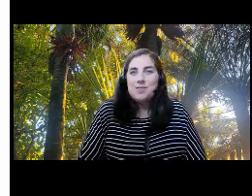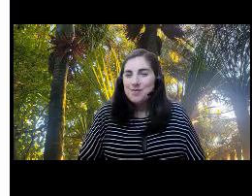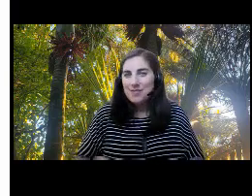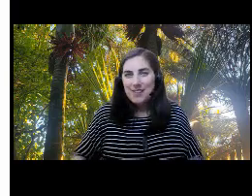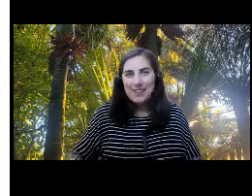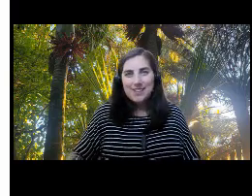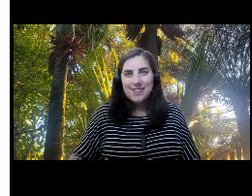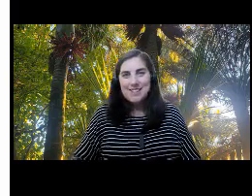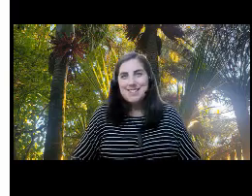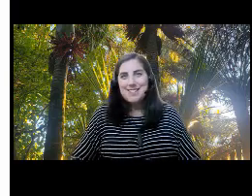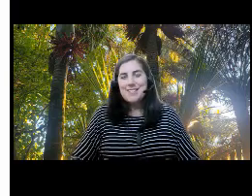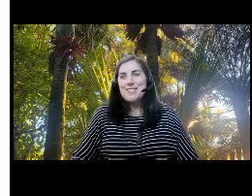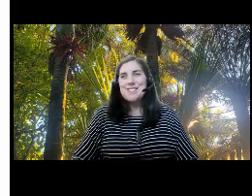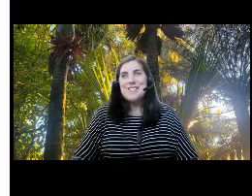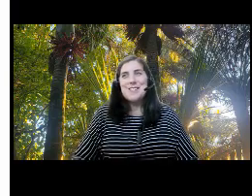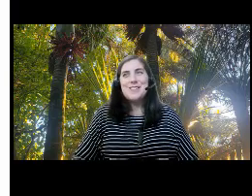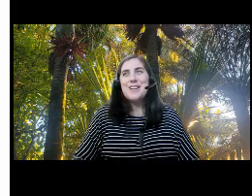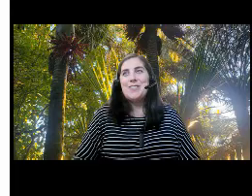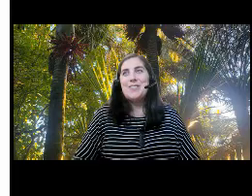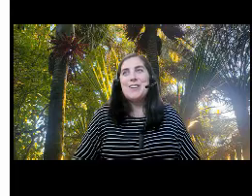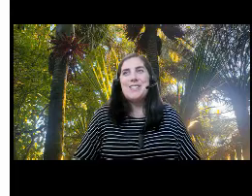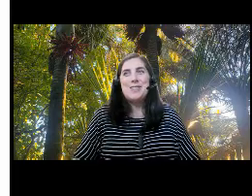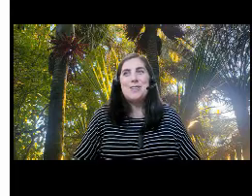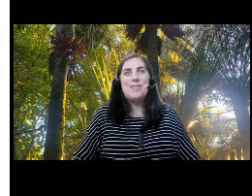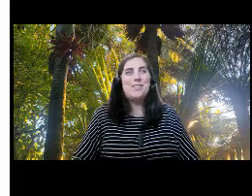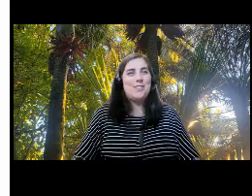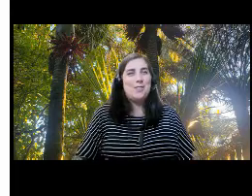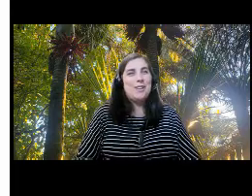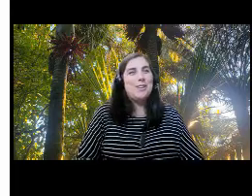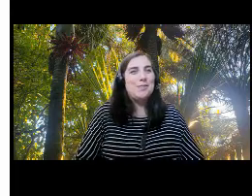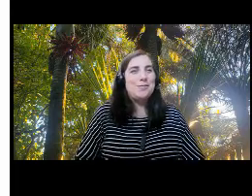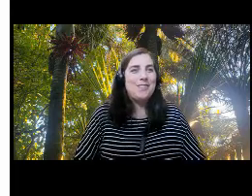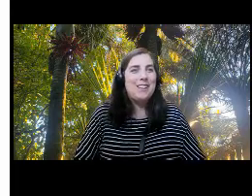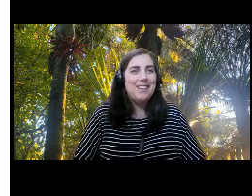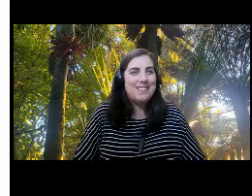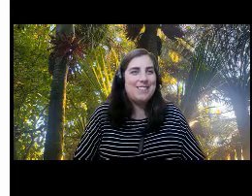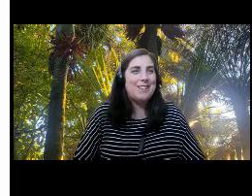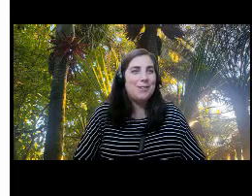Yeah, that sounds kind ofcrazy when you think of the list